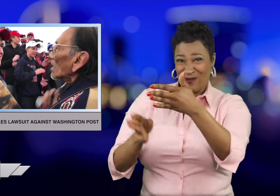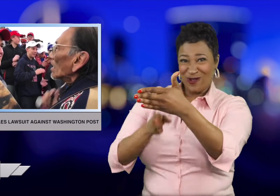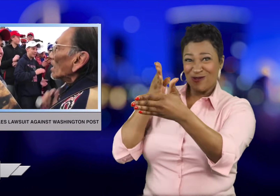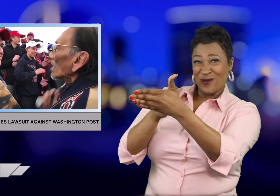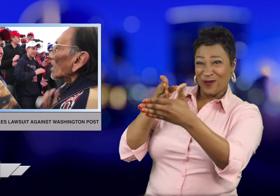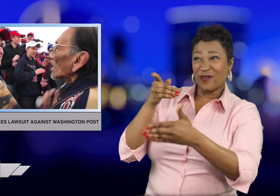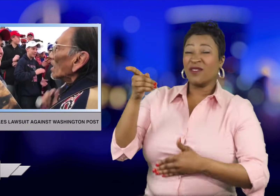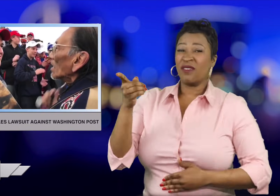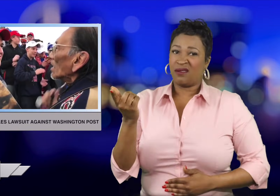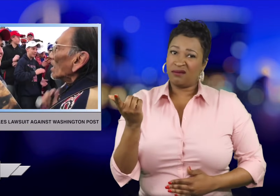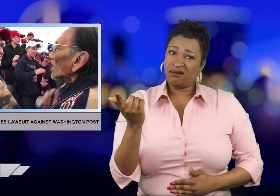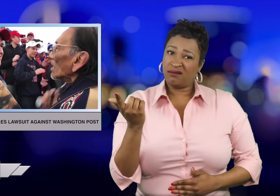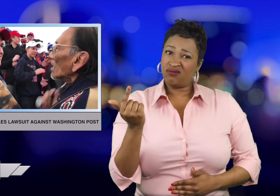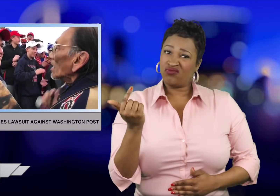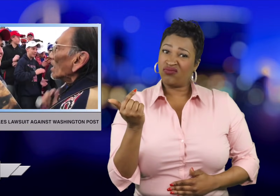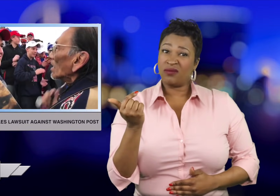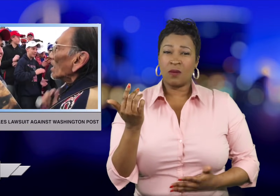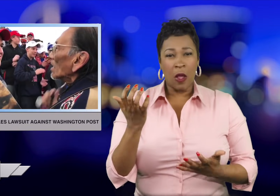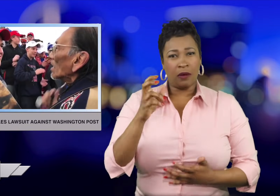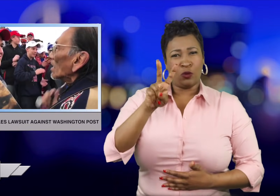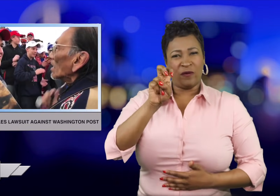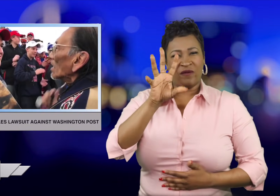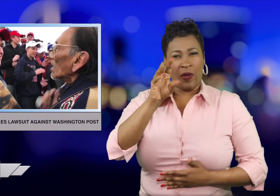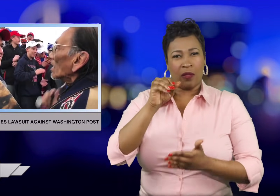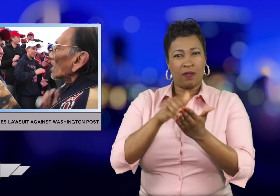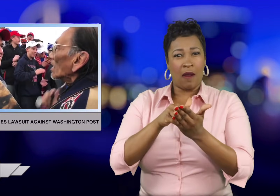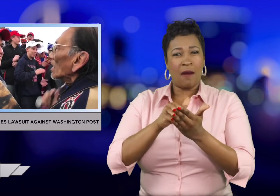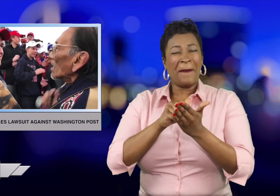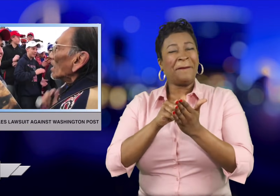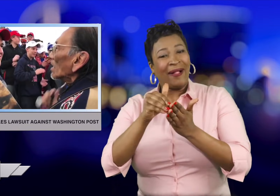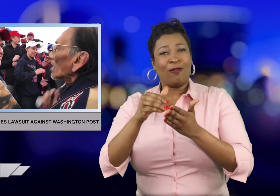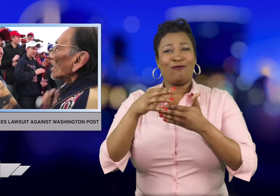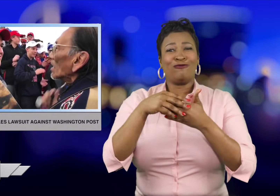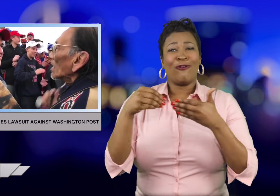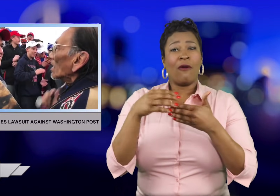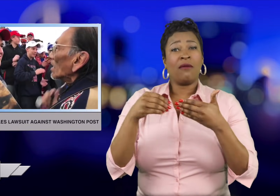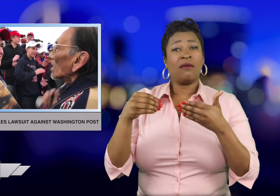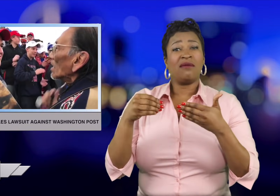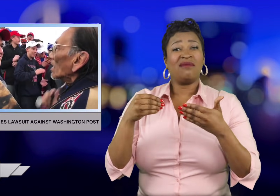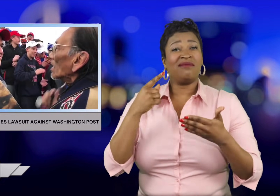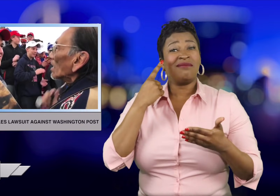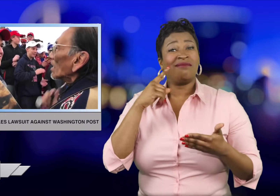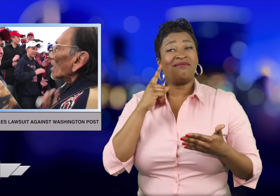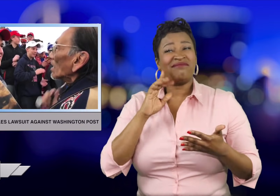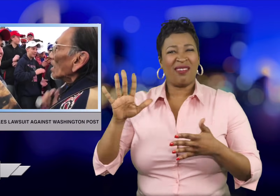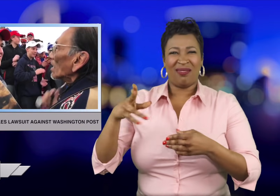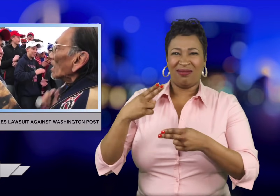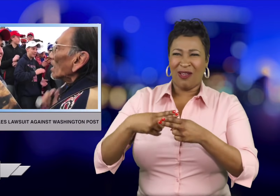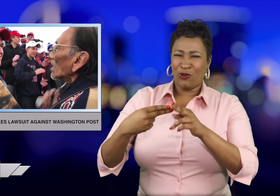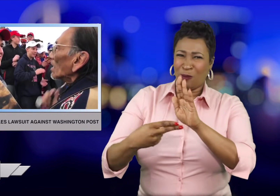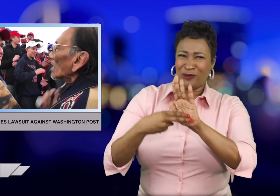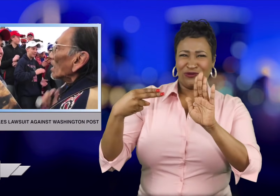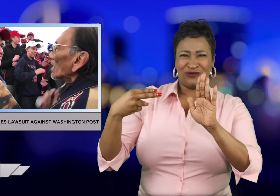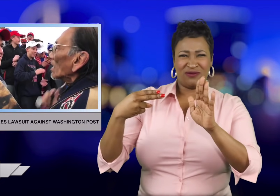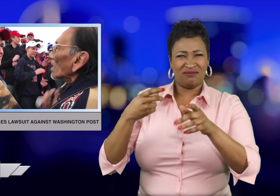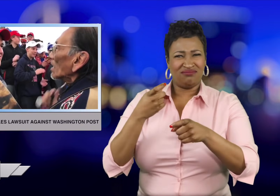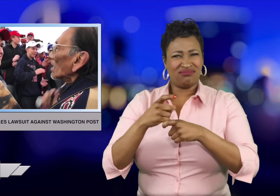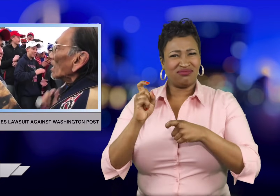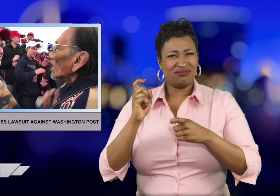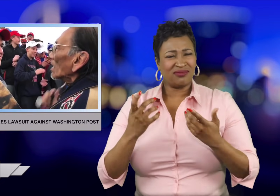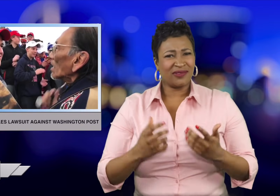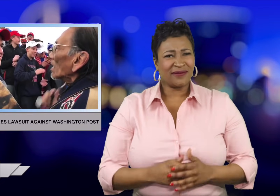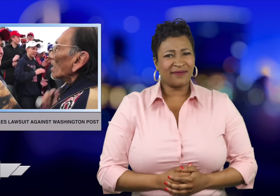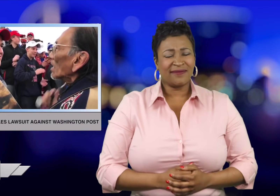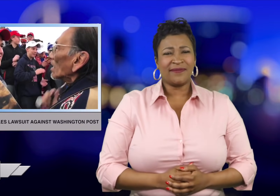The suit is seeking $250 million in damages.